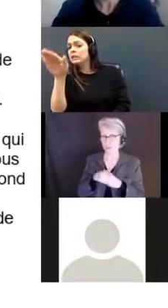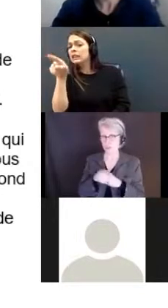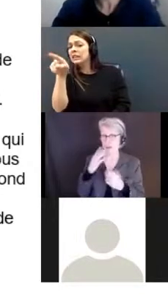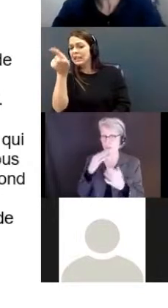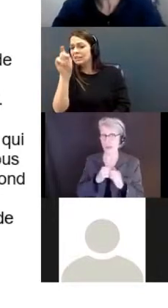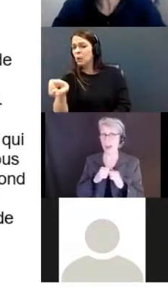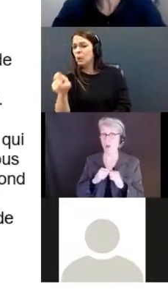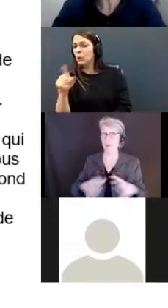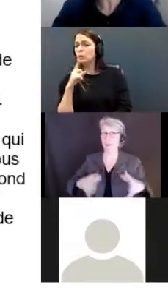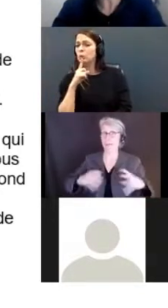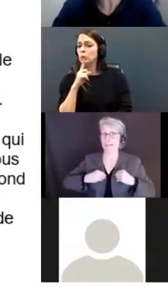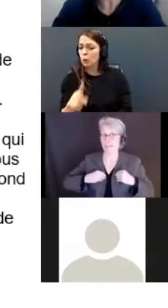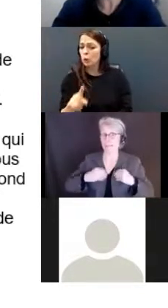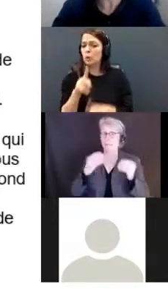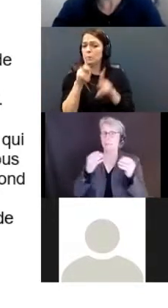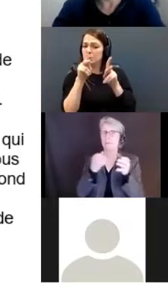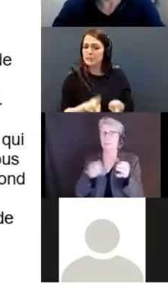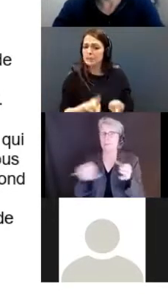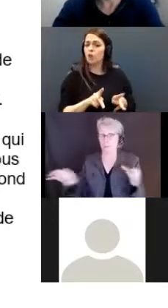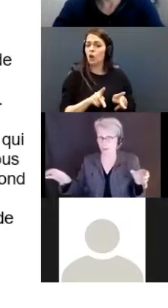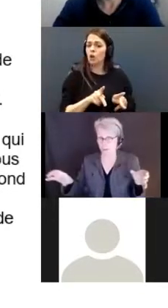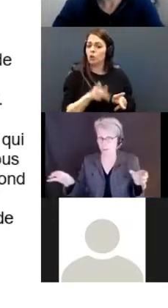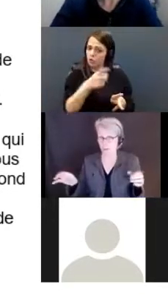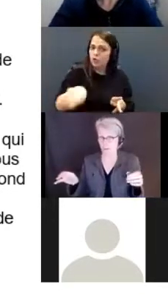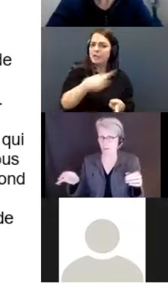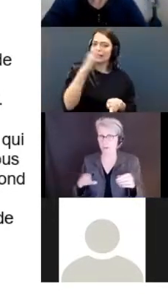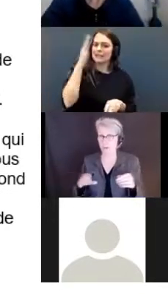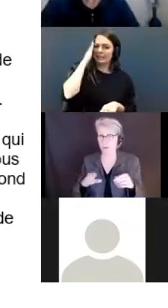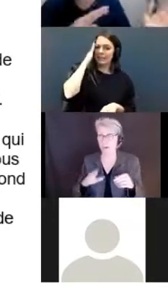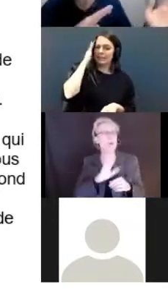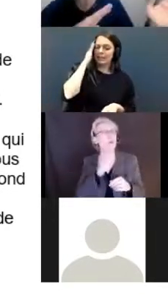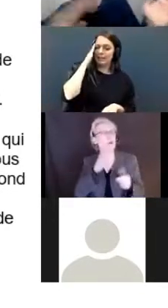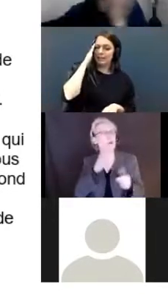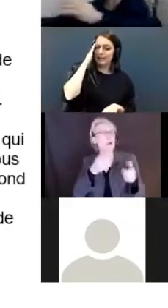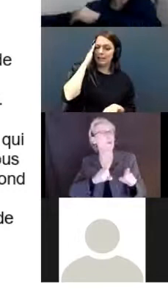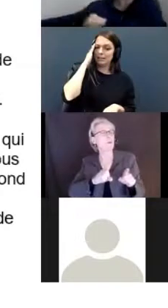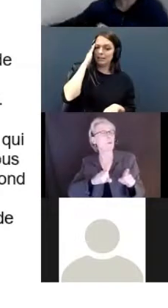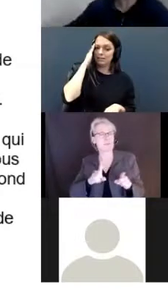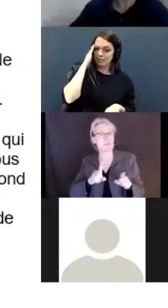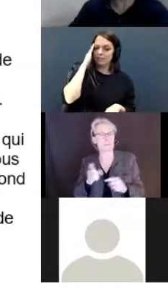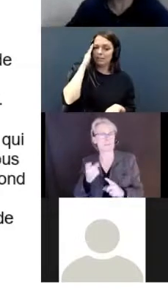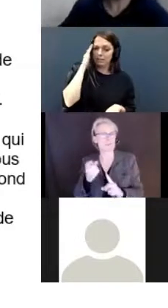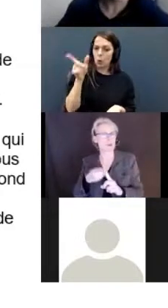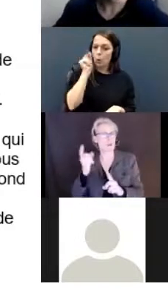it's going to happen automatically oh perfect okay you're just going to find yourself in a room with